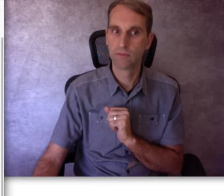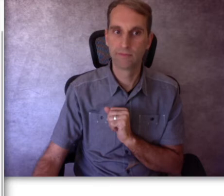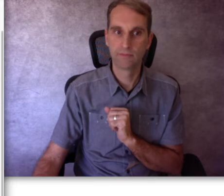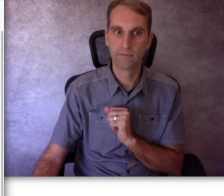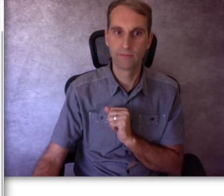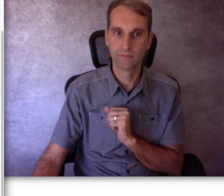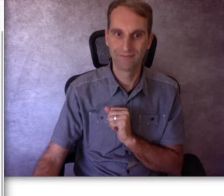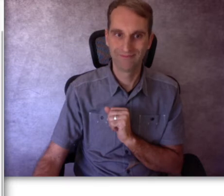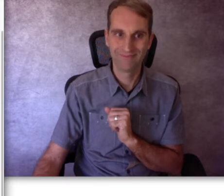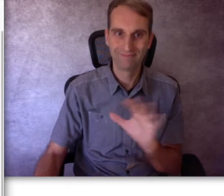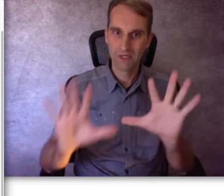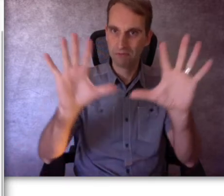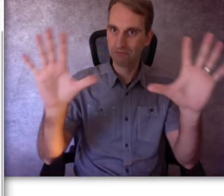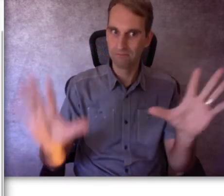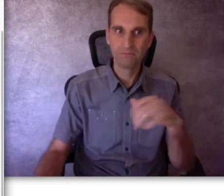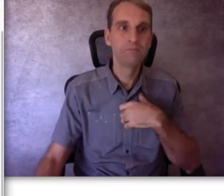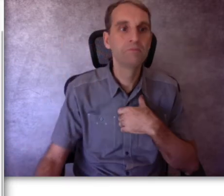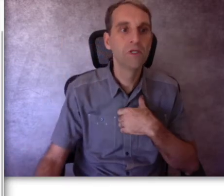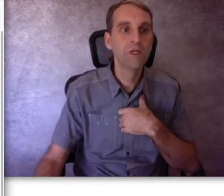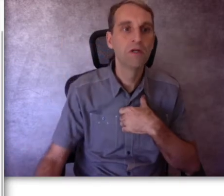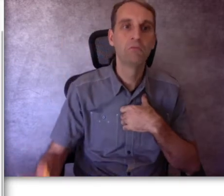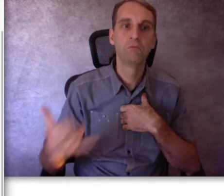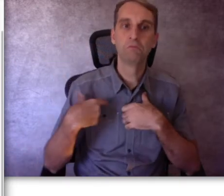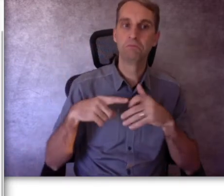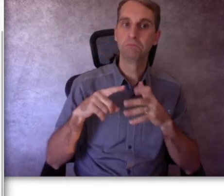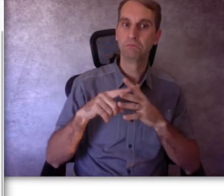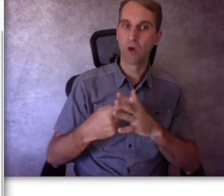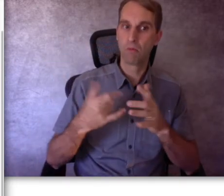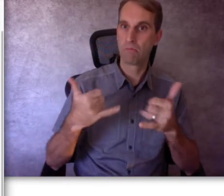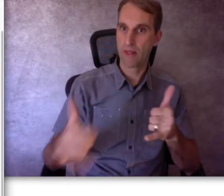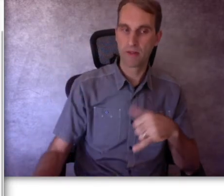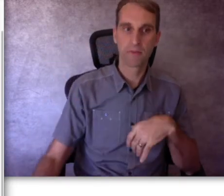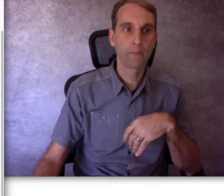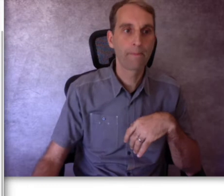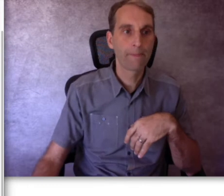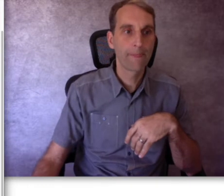You can choose for it to be visible or not. I’ll start playing the video now.